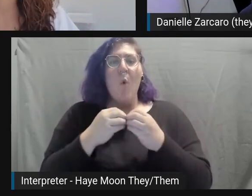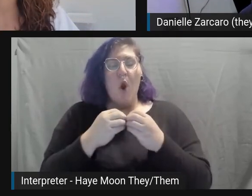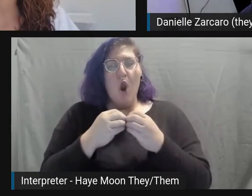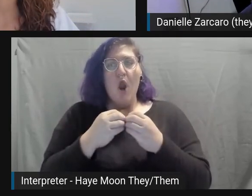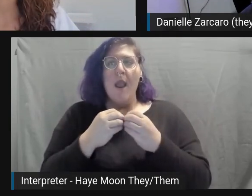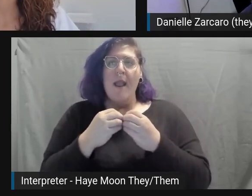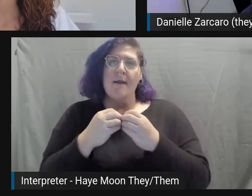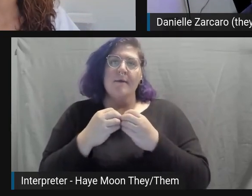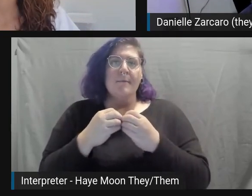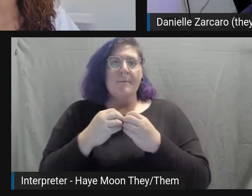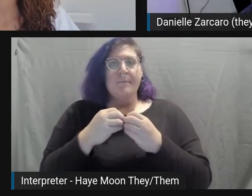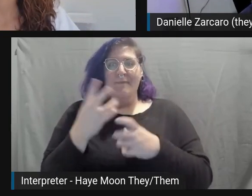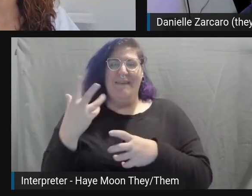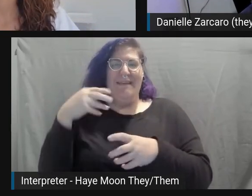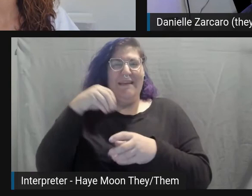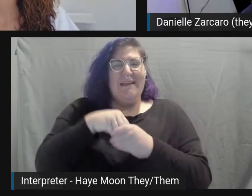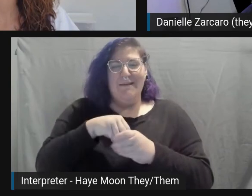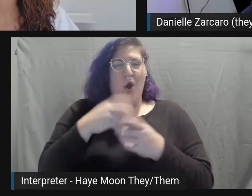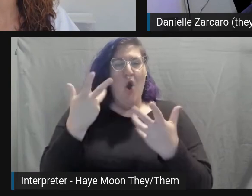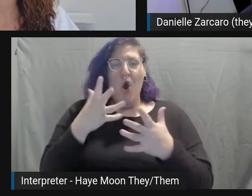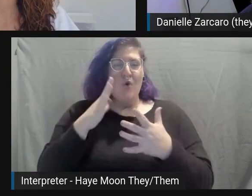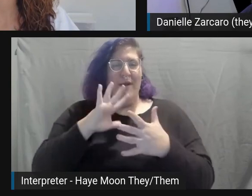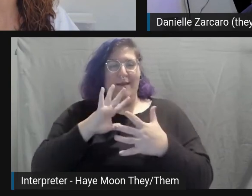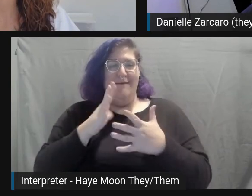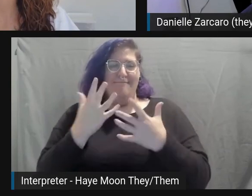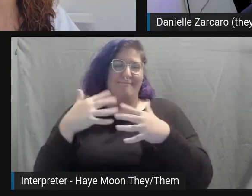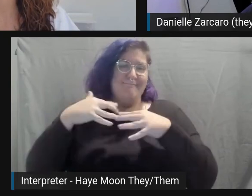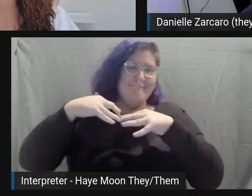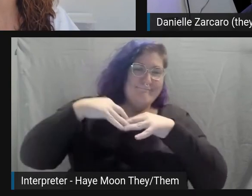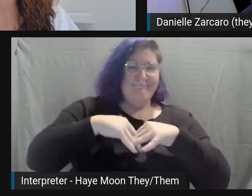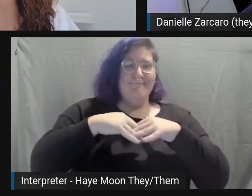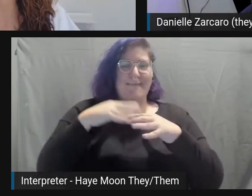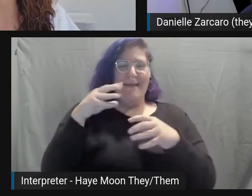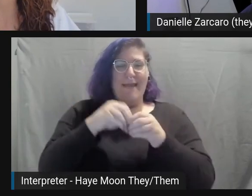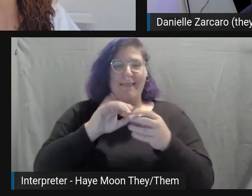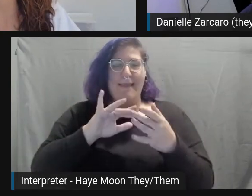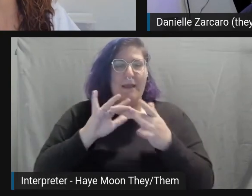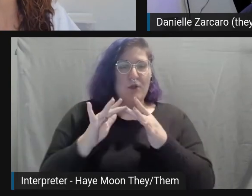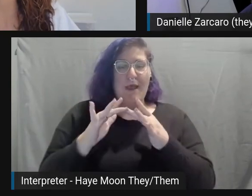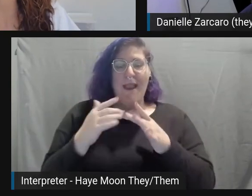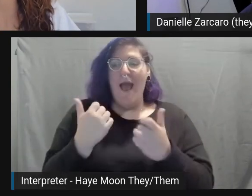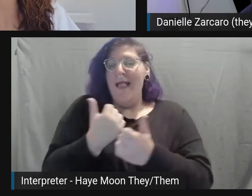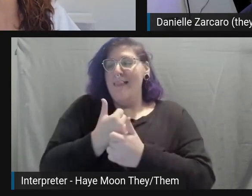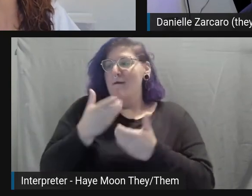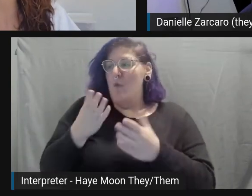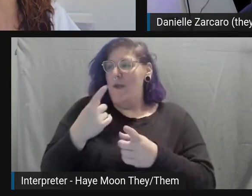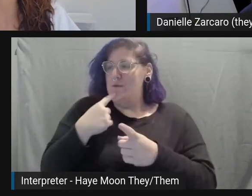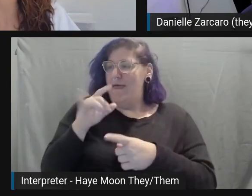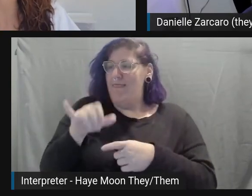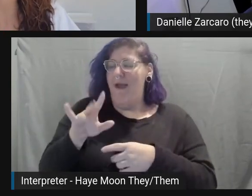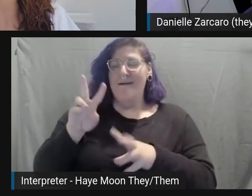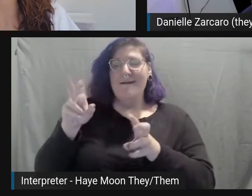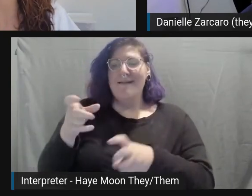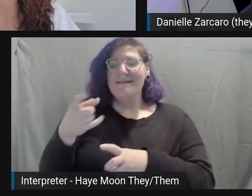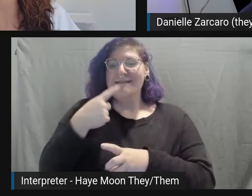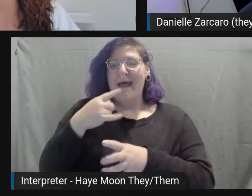being implemented in this way, so I love it. Yes, I love the way you said that, the spine of the internet, absolutely [sound cut]